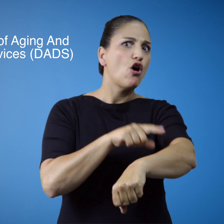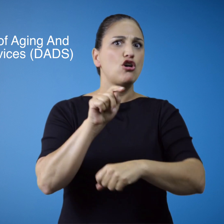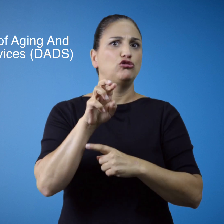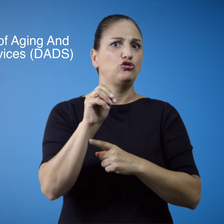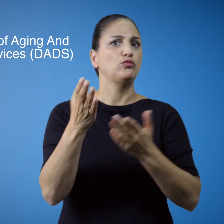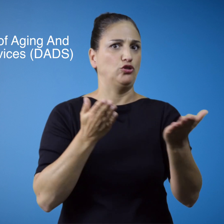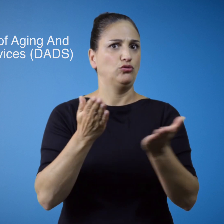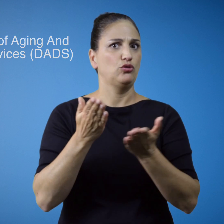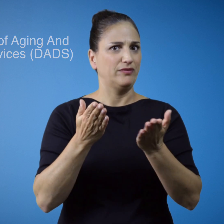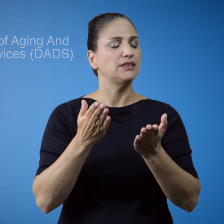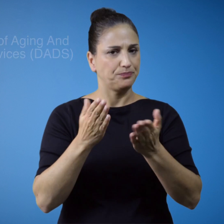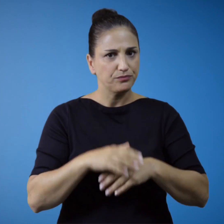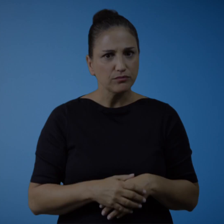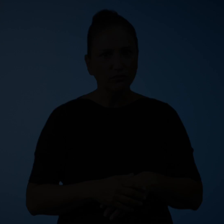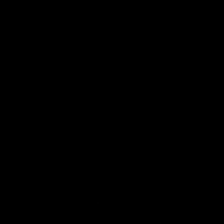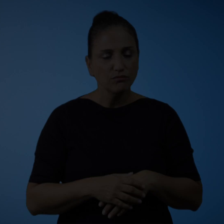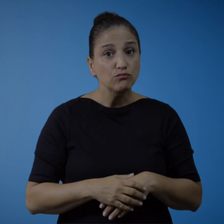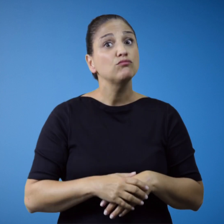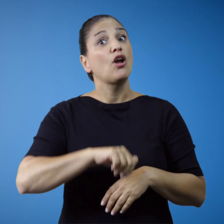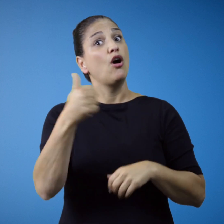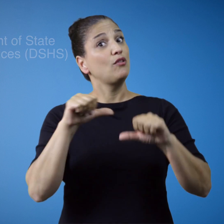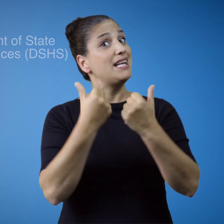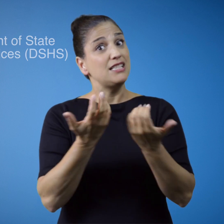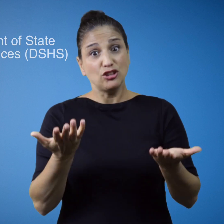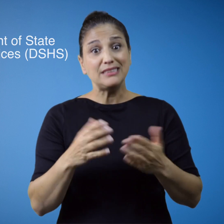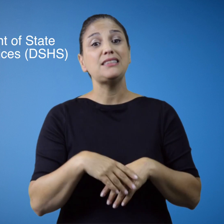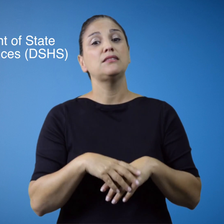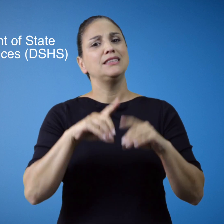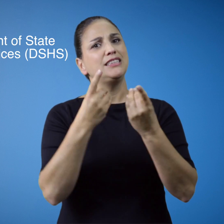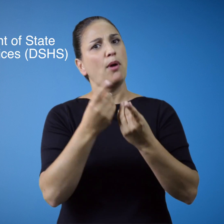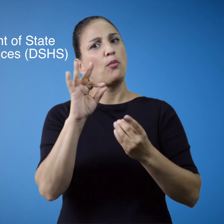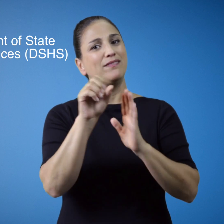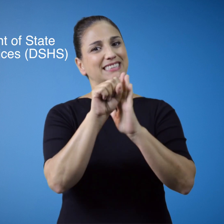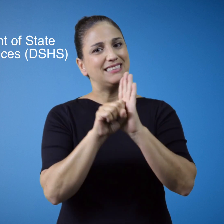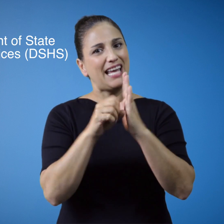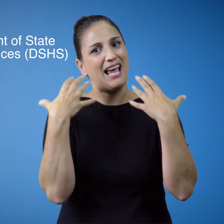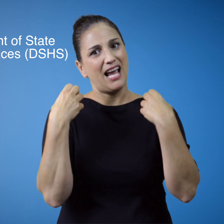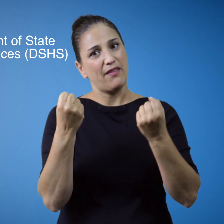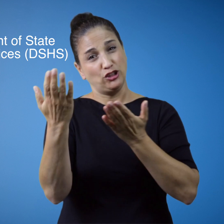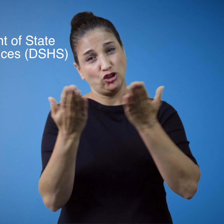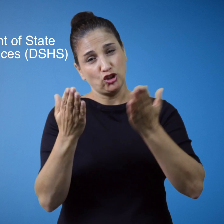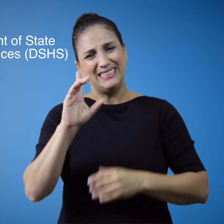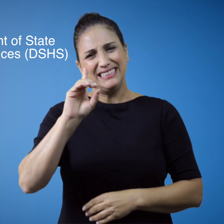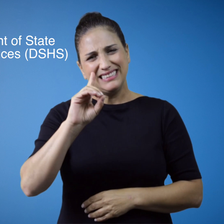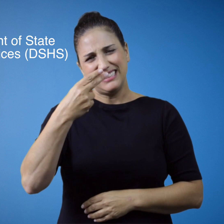or disabled who need long-term services. Another agency is the Department of State Health Services or DSHS.